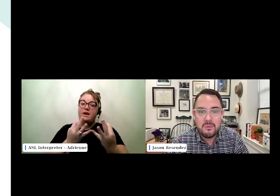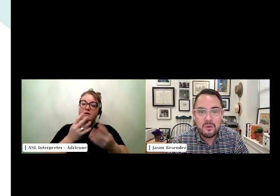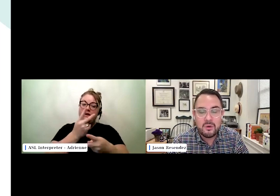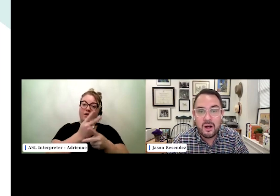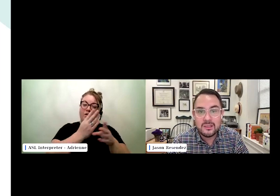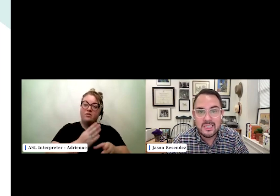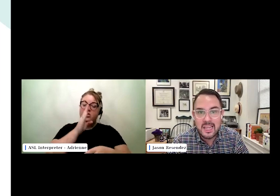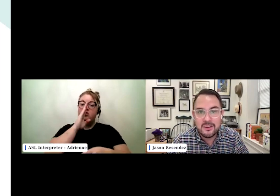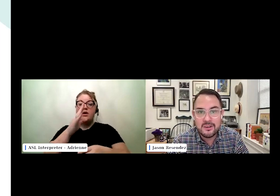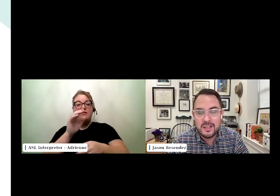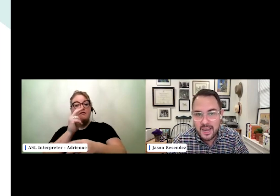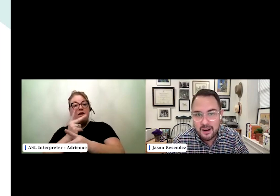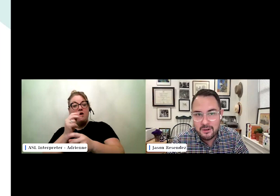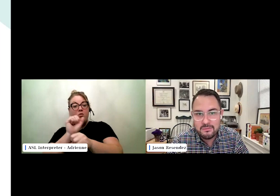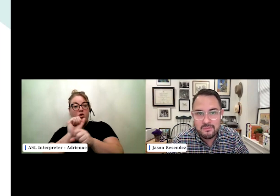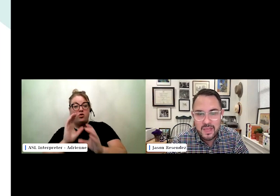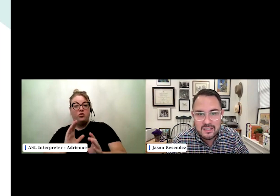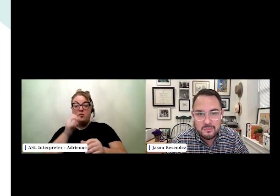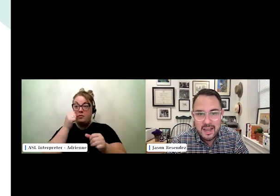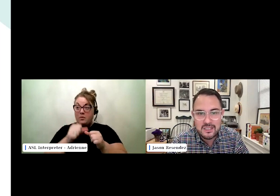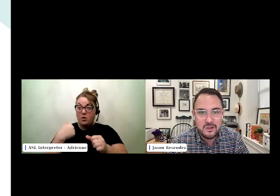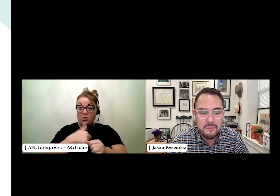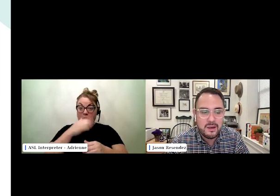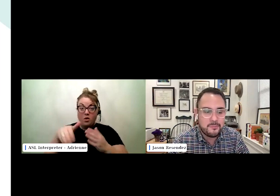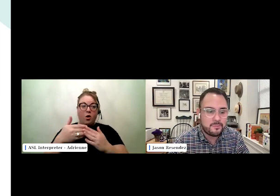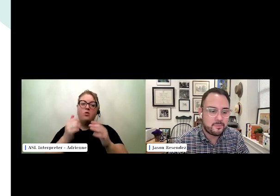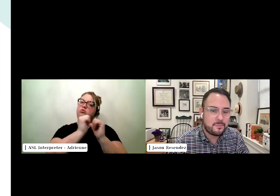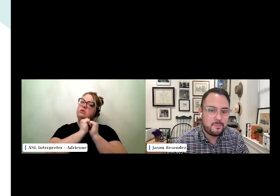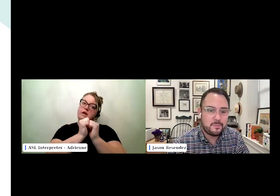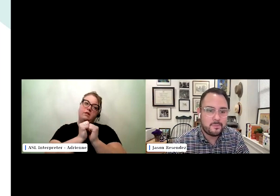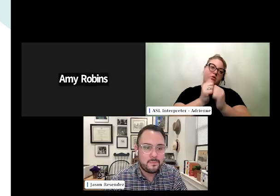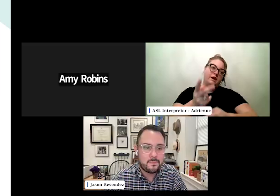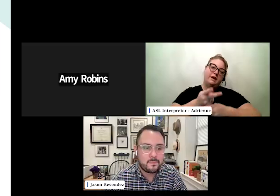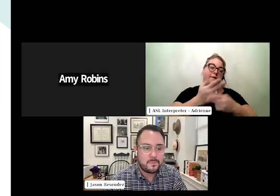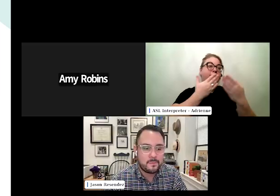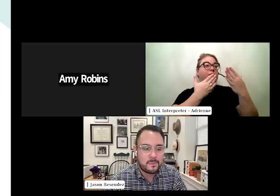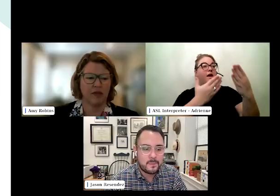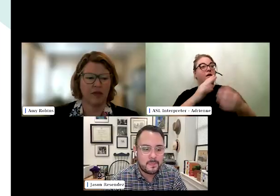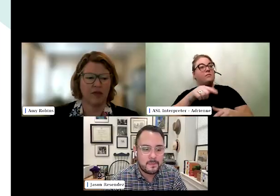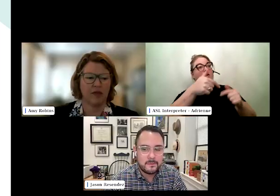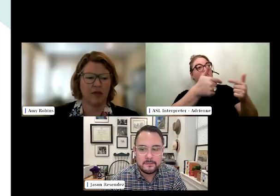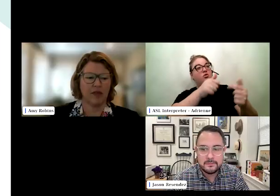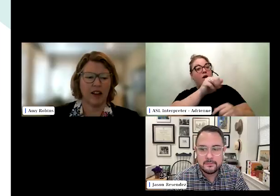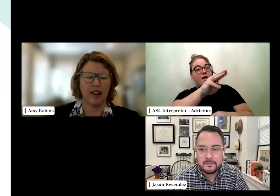Remember, we're all together in care. Thanks and back to you, Amy.